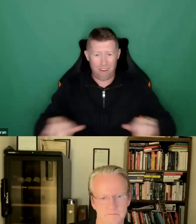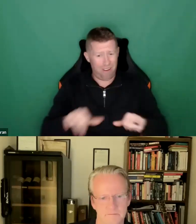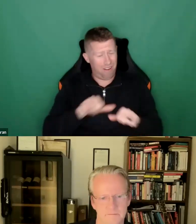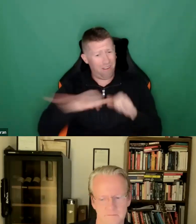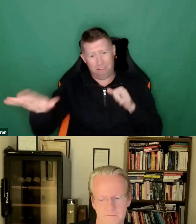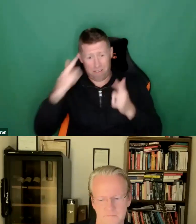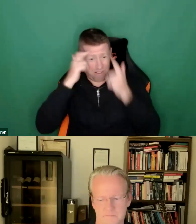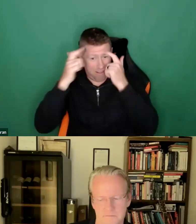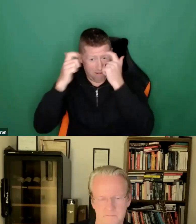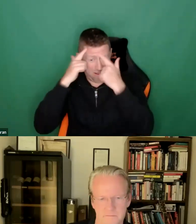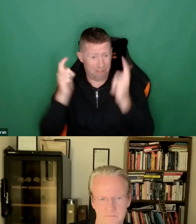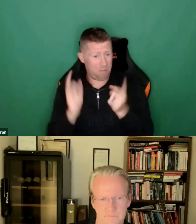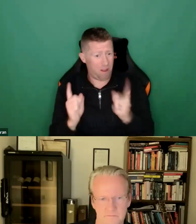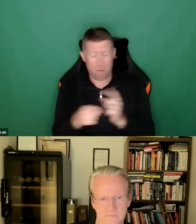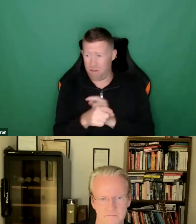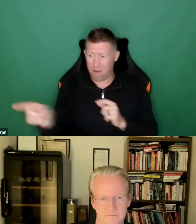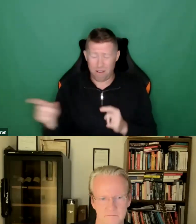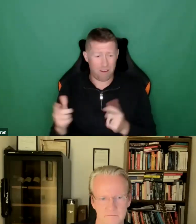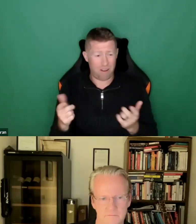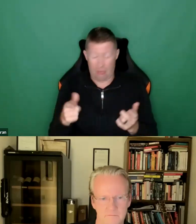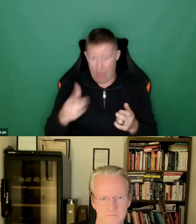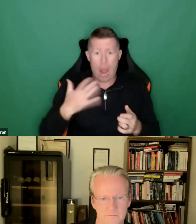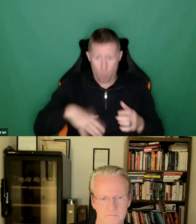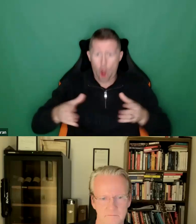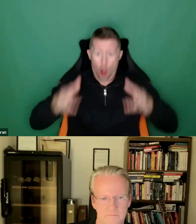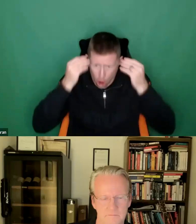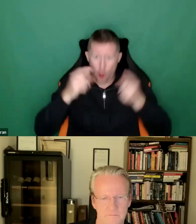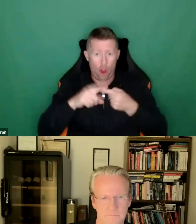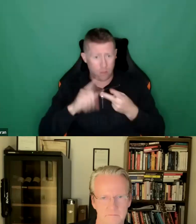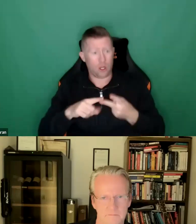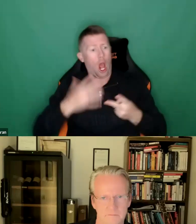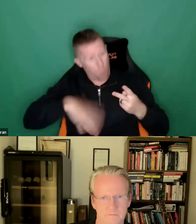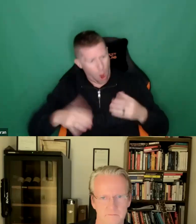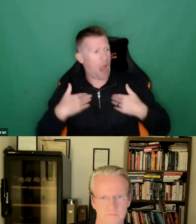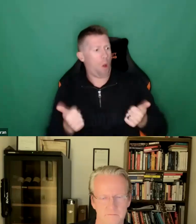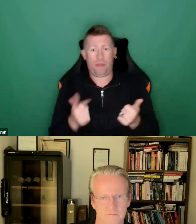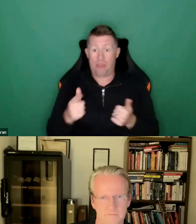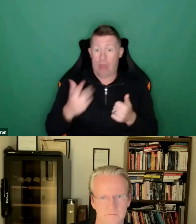really keen to be the voice of children into what school should look like